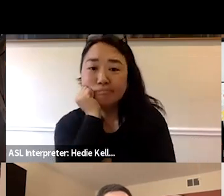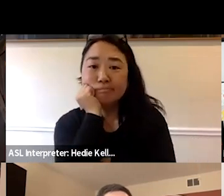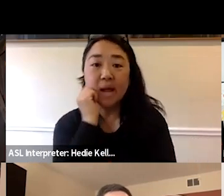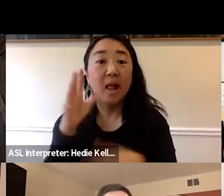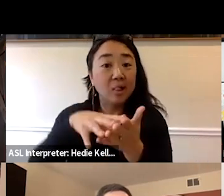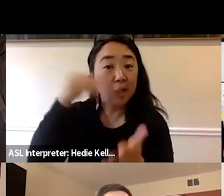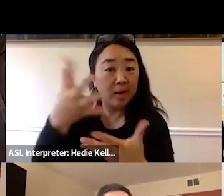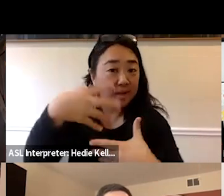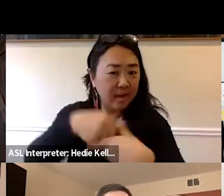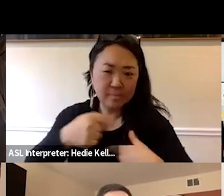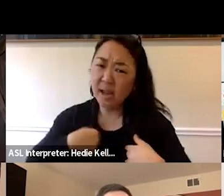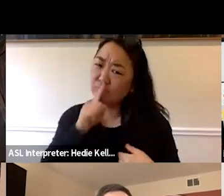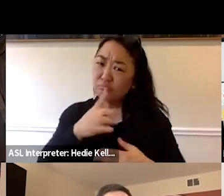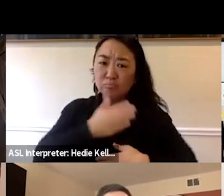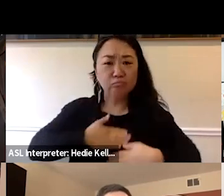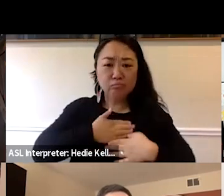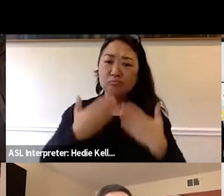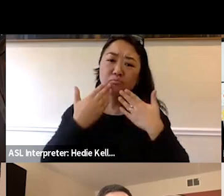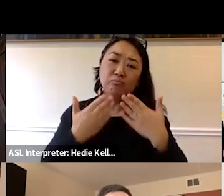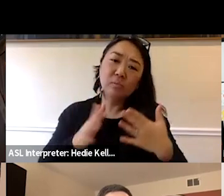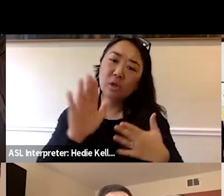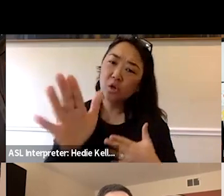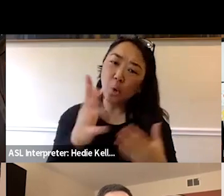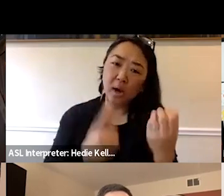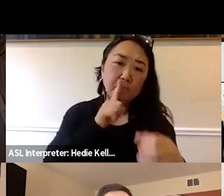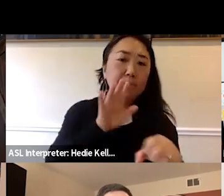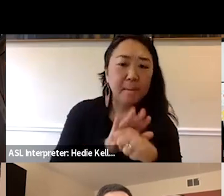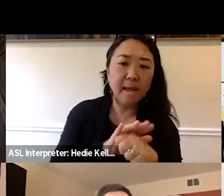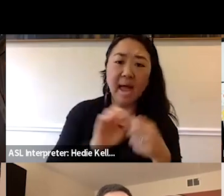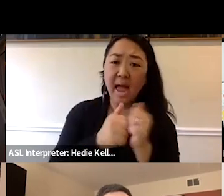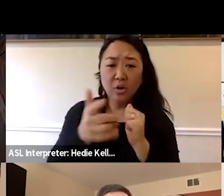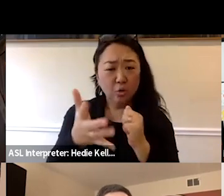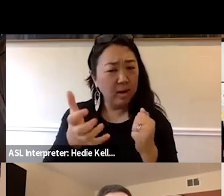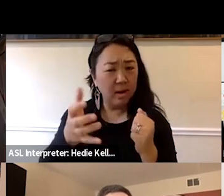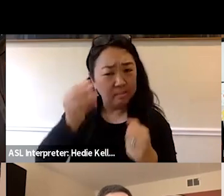that commitment to building knowledge around accessibility.